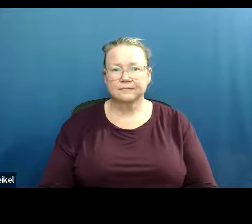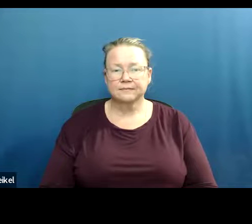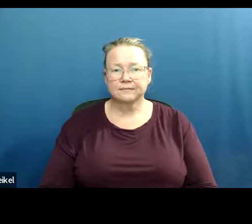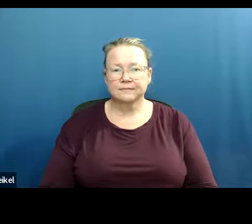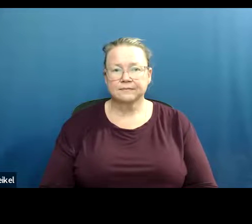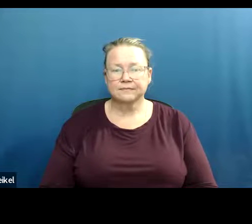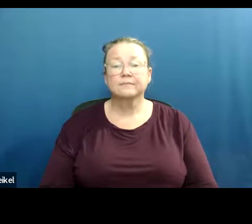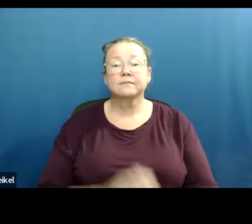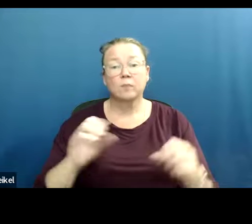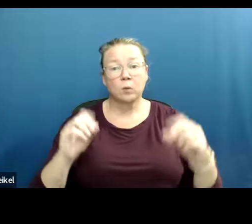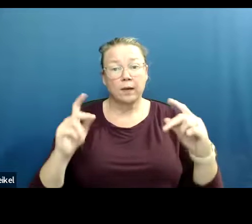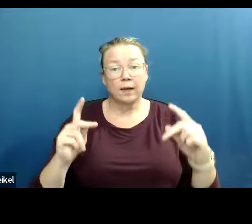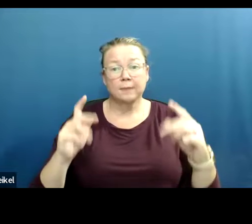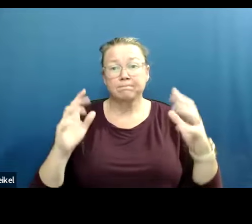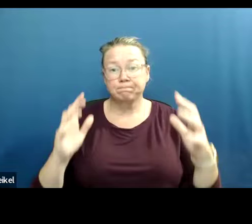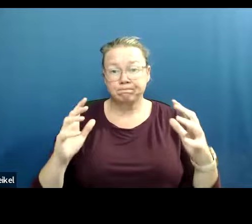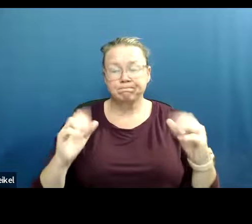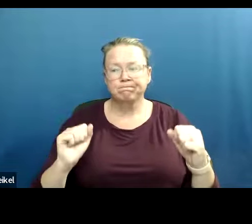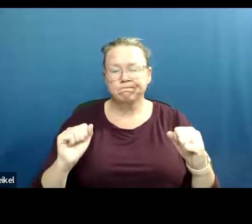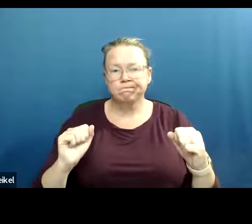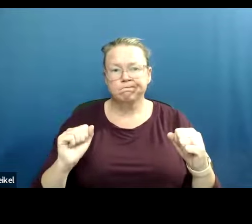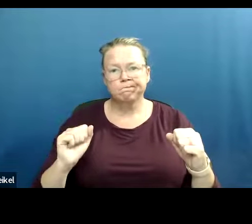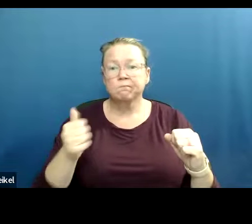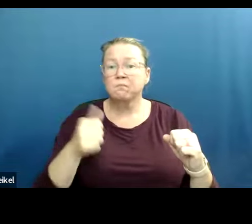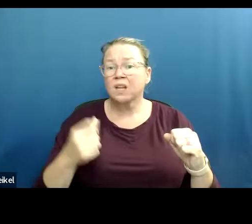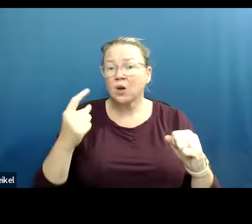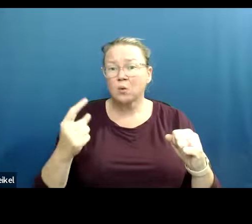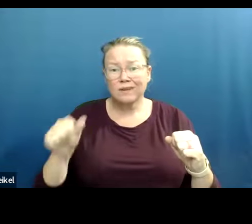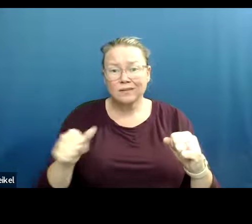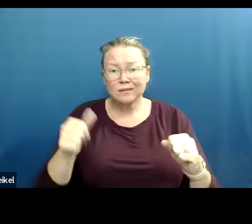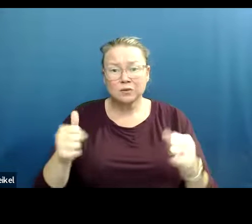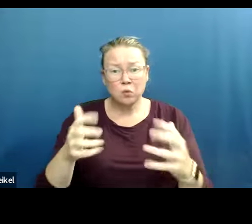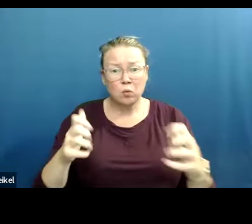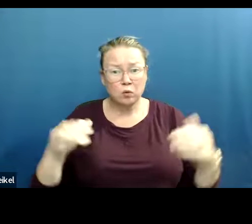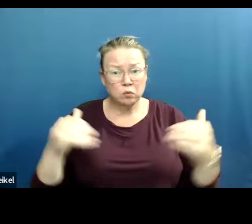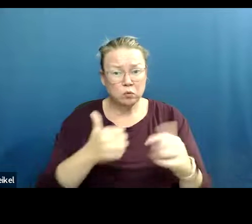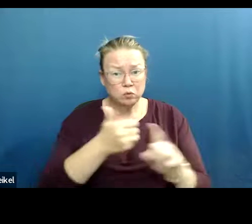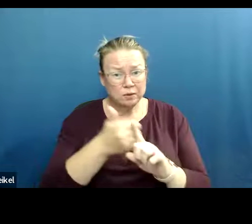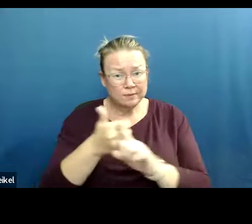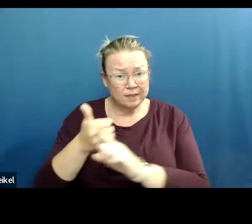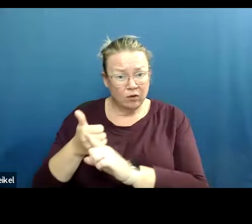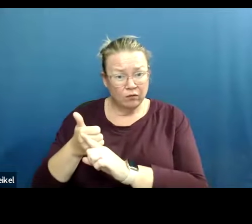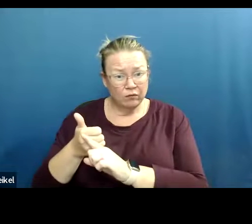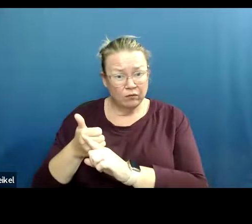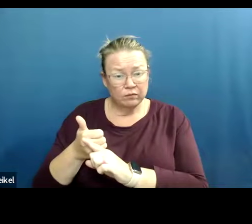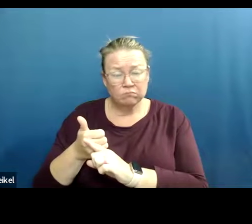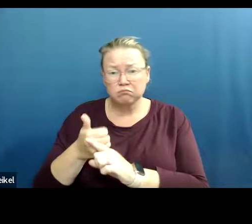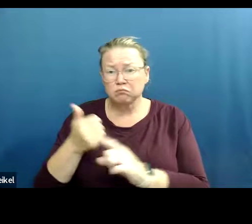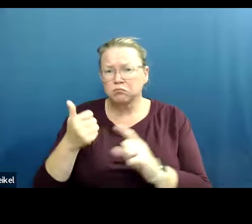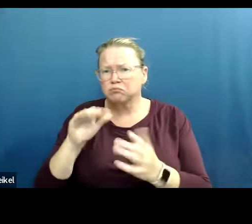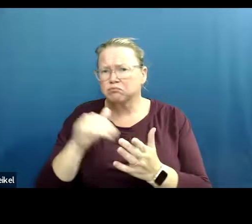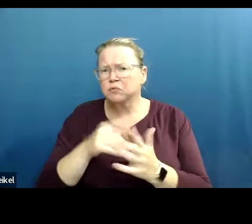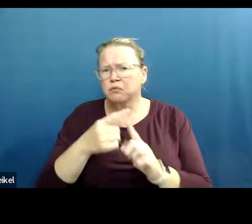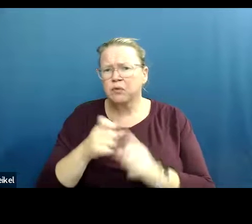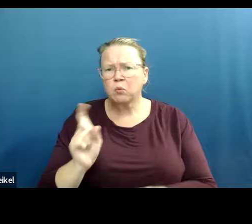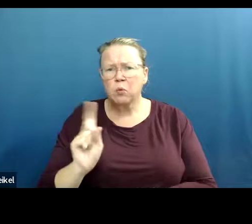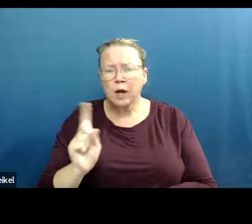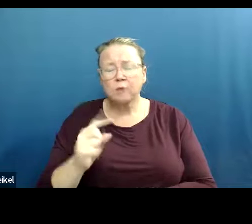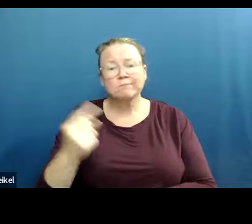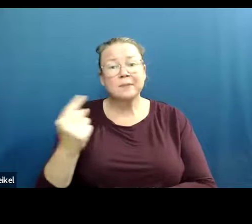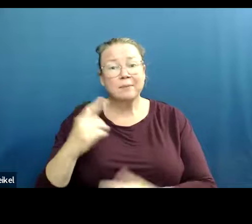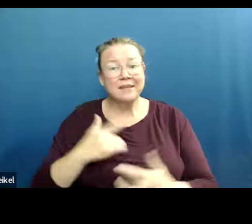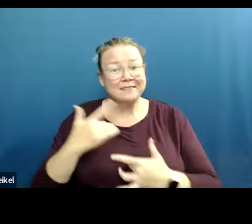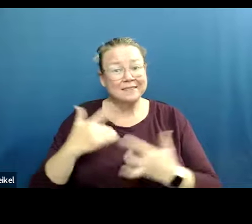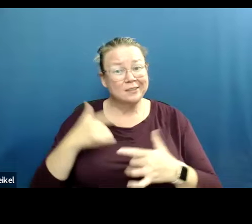Harm (He/Him): Okay. Does anyone else want to introduce themselves? What center they're from, and something exciting that they're working on.